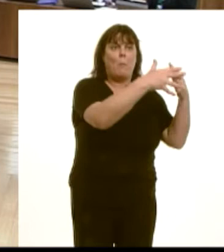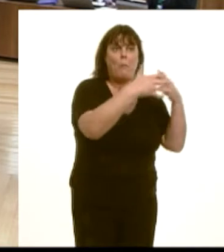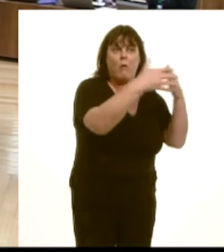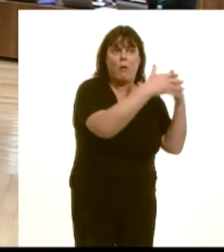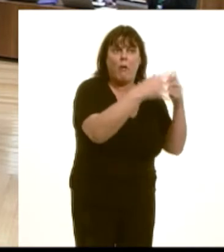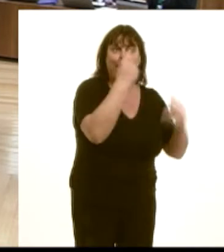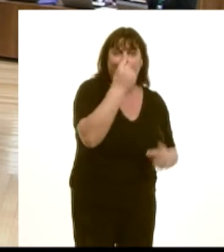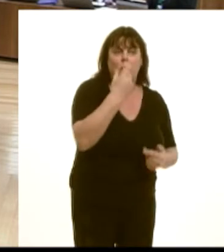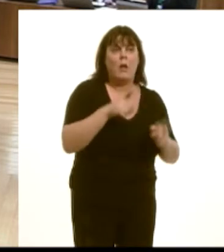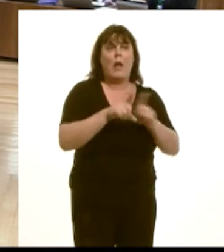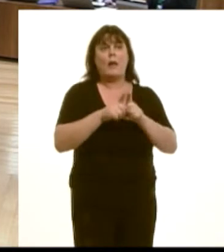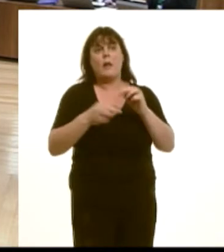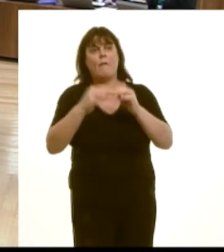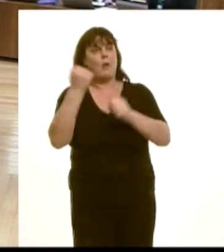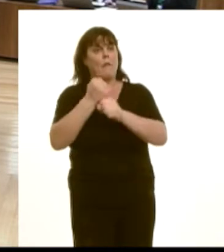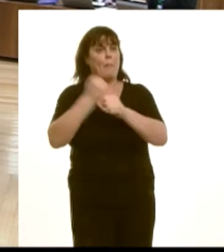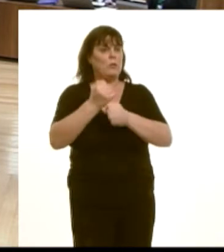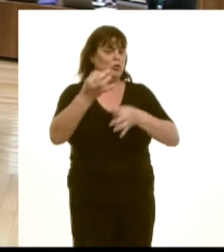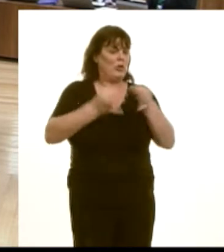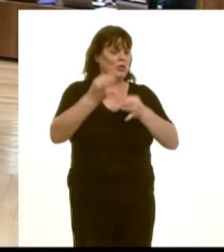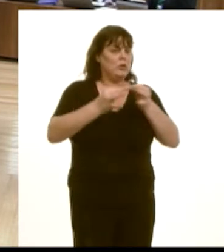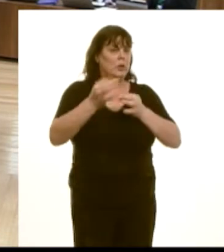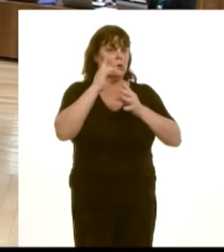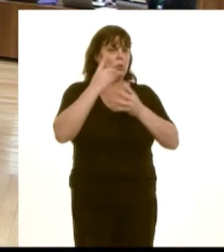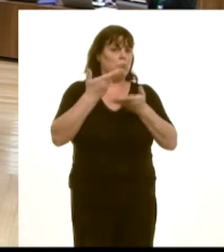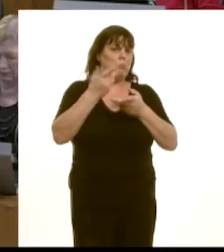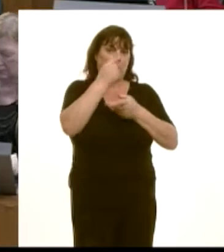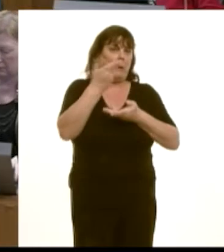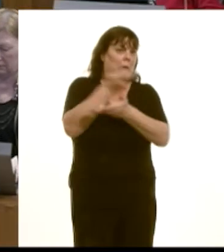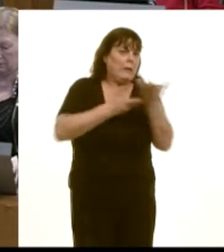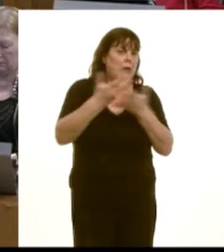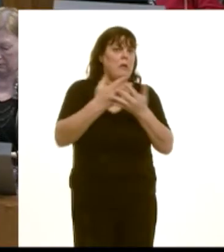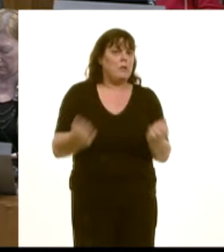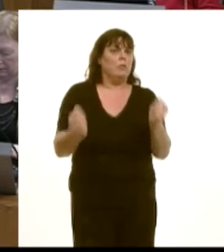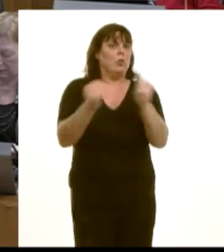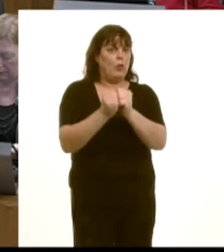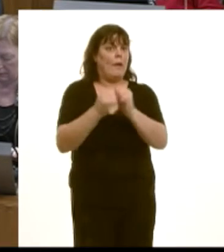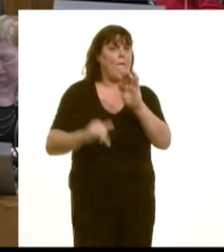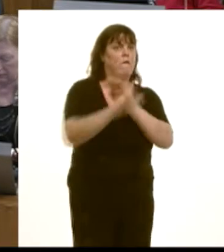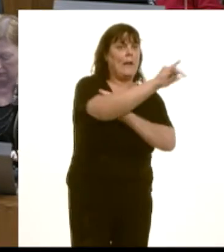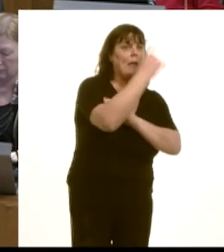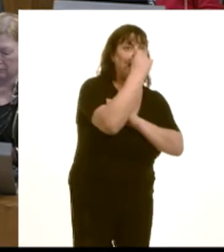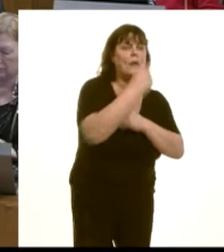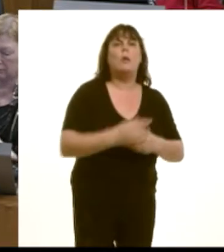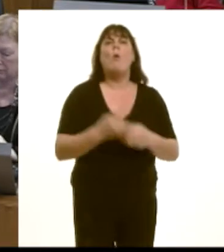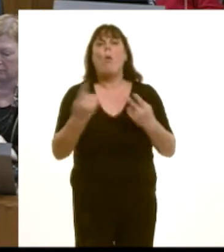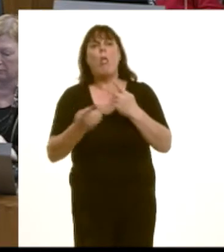strategy for securing transatlantic flights to Cardiff? Carwyn Jones: First of all, there are other hubs in the world that would be a priority, Dubai